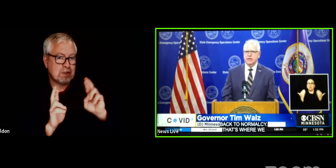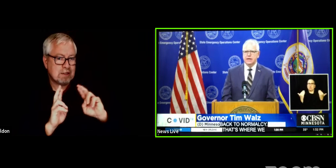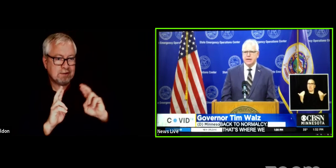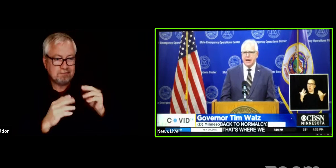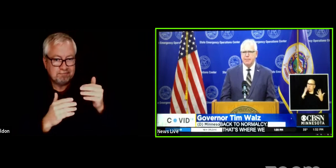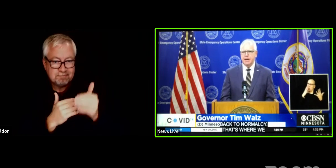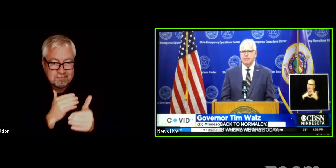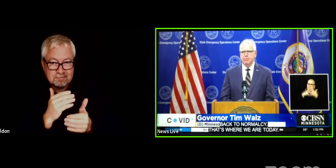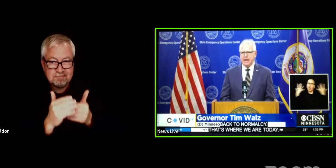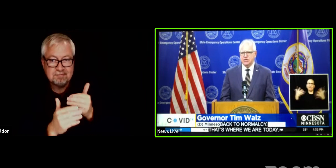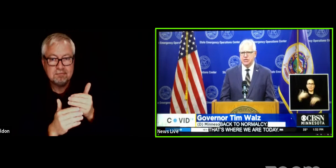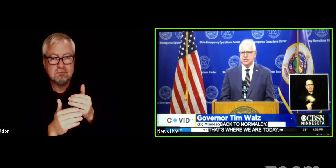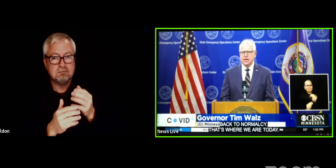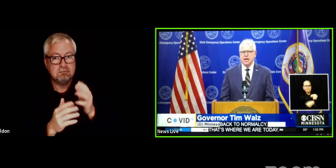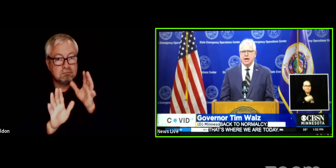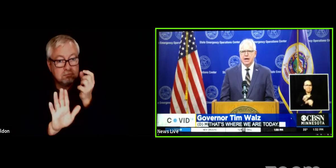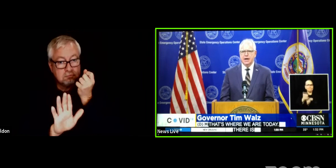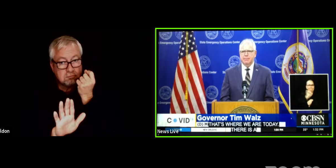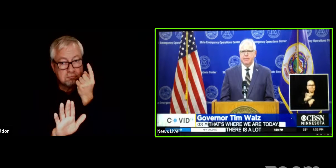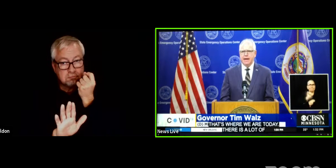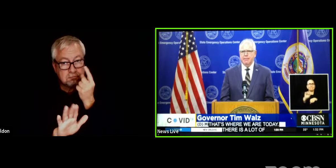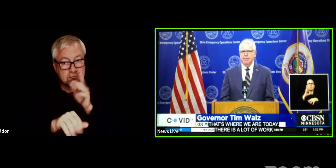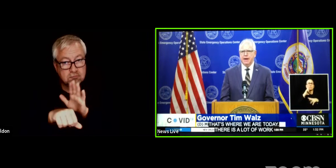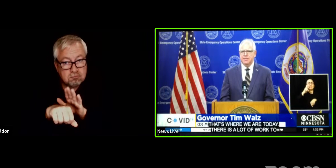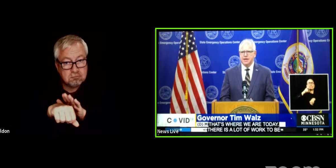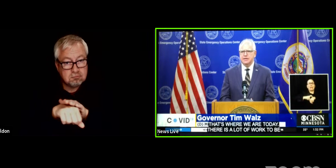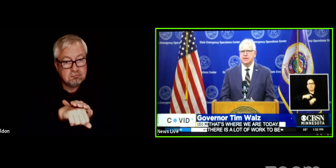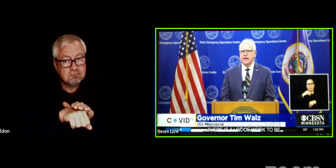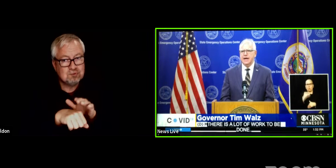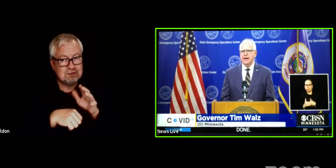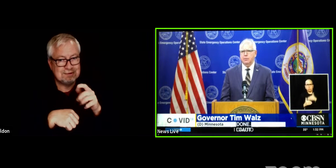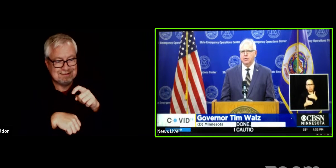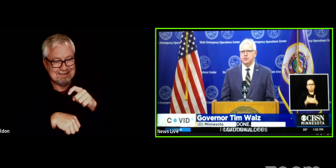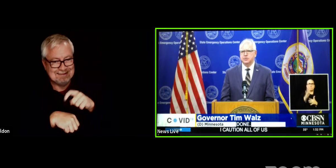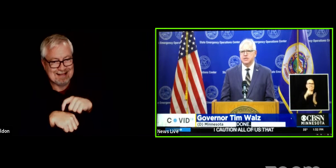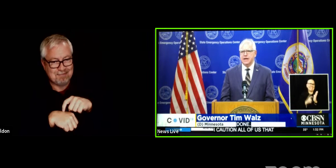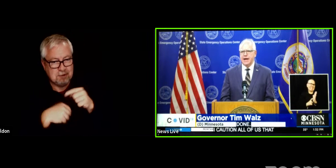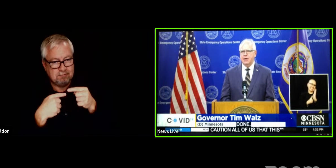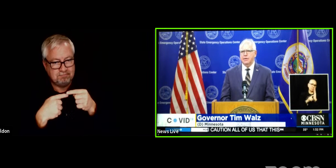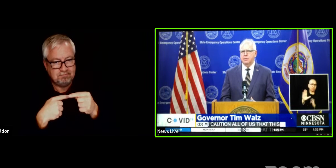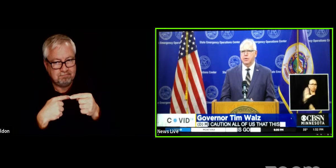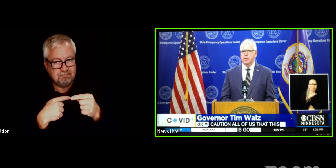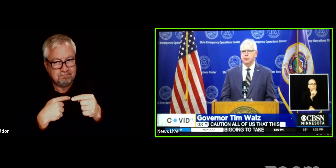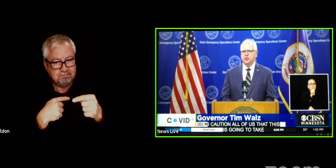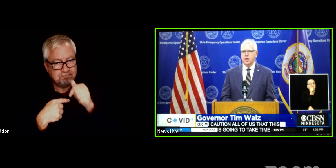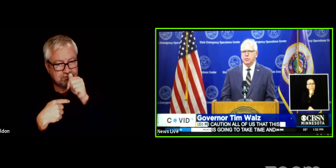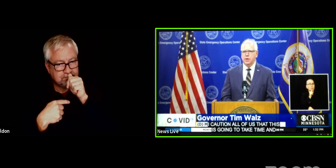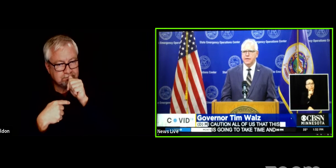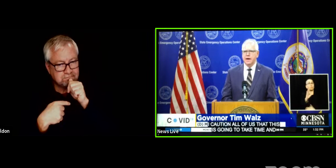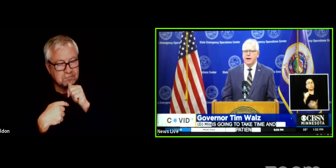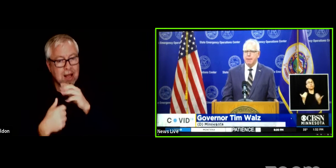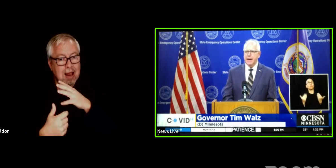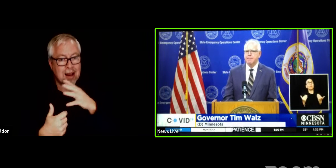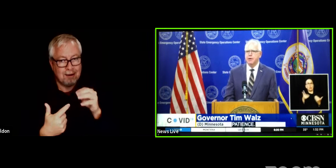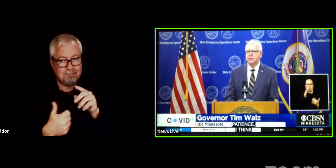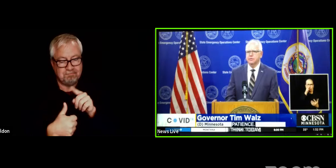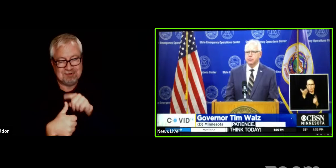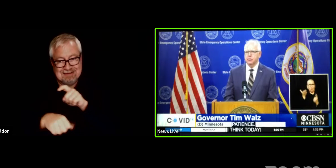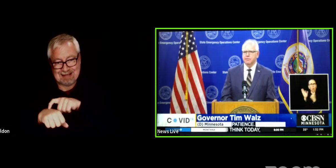TAKE TIME AND PATIENCE BUT I THINK TODAY AND WHAT YOU'LL SEE NOW AND THEN WE WILL JOIN WITH A BIPARTISAN GROUP OF